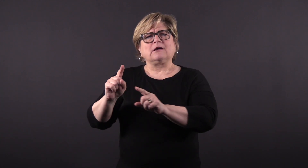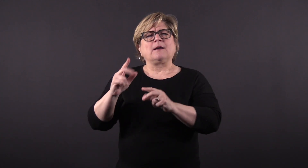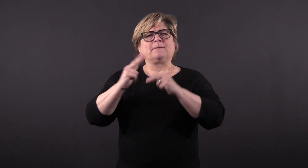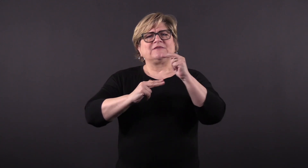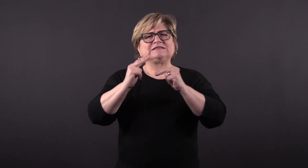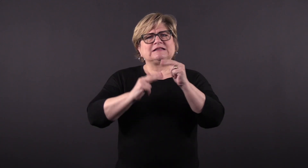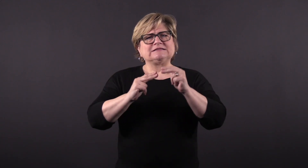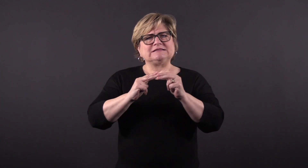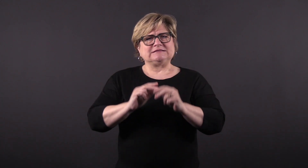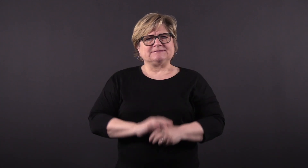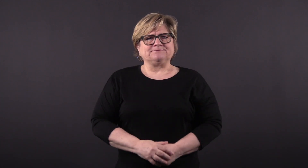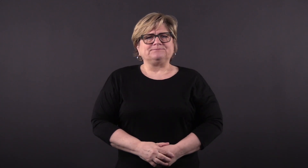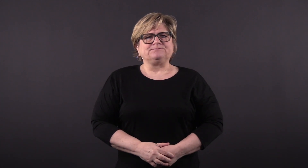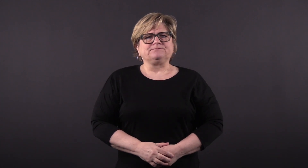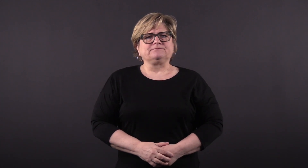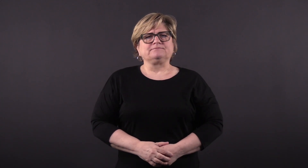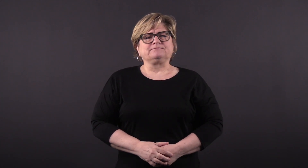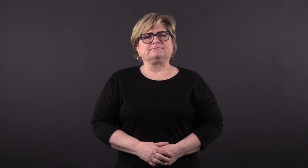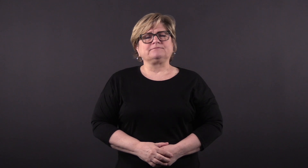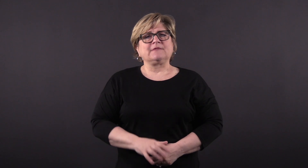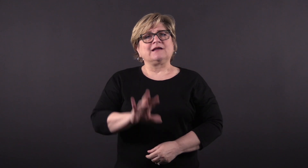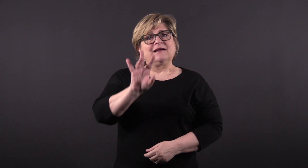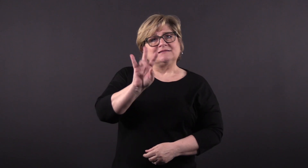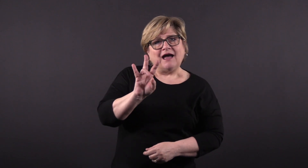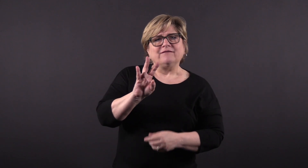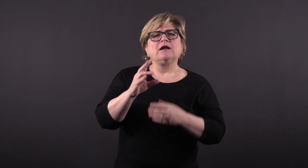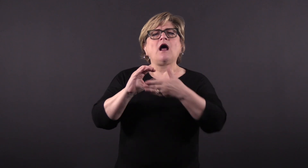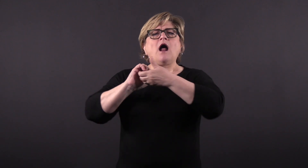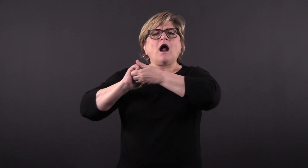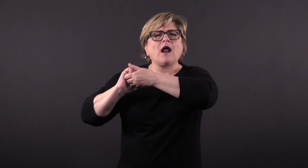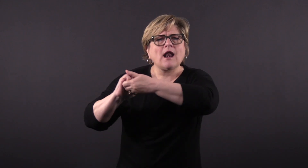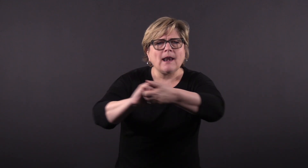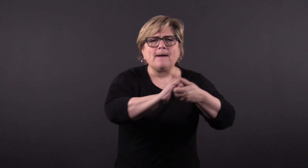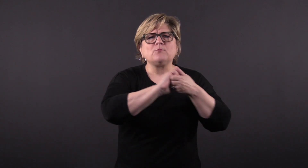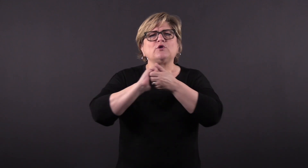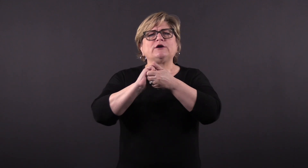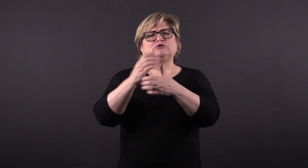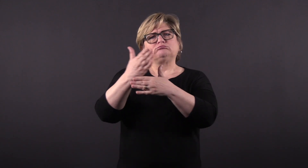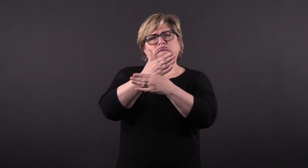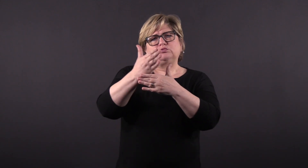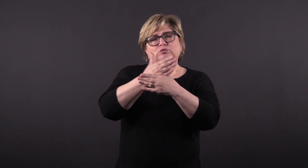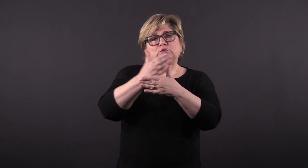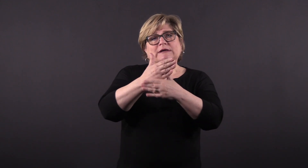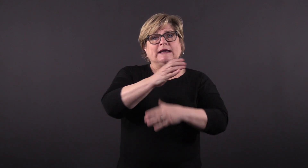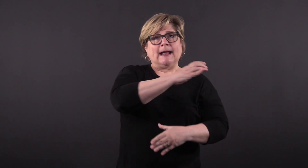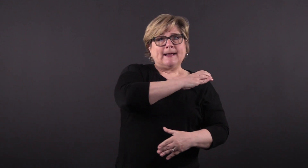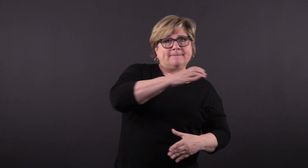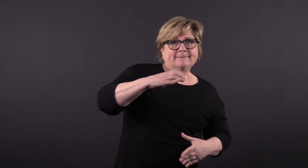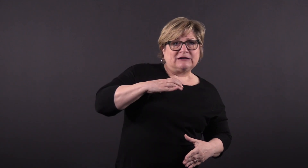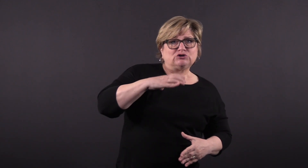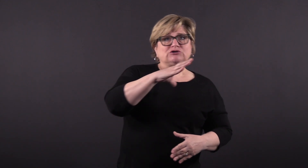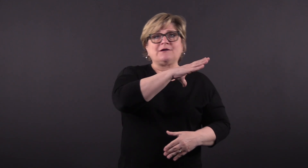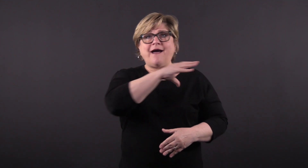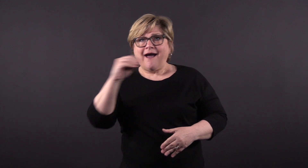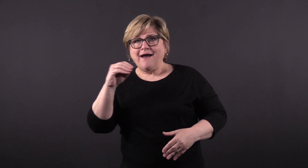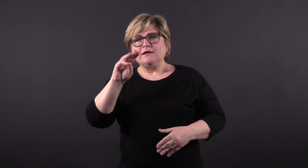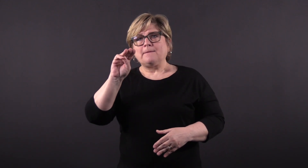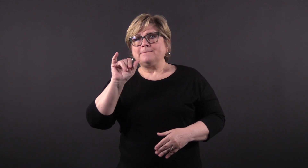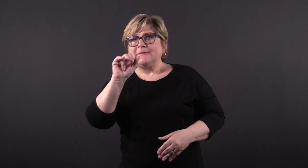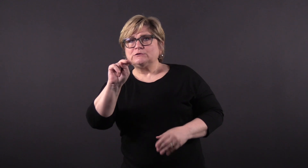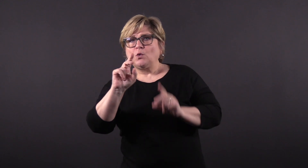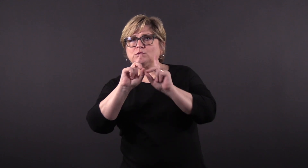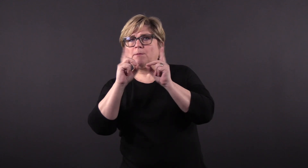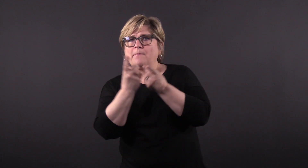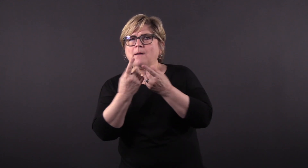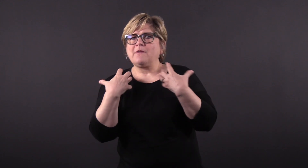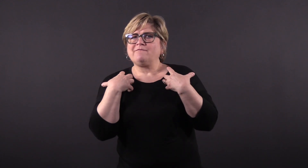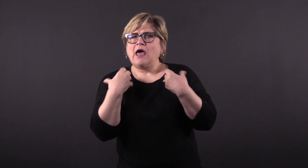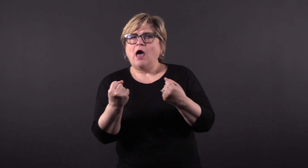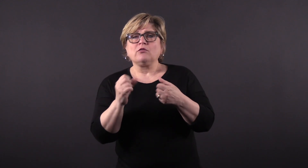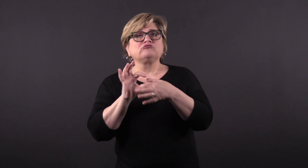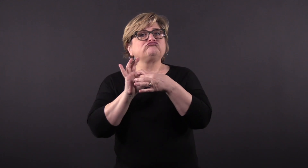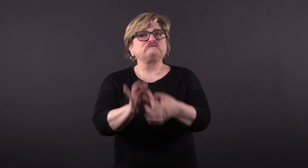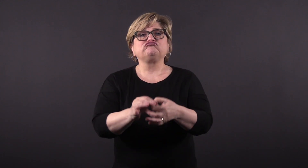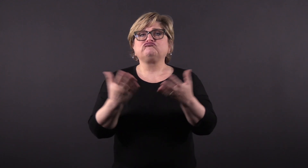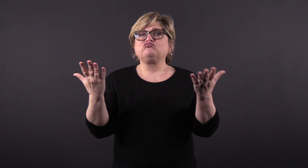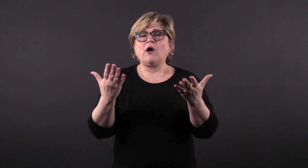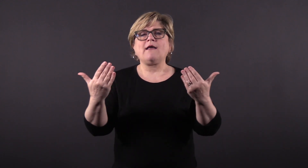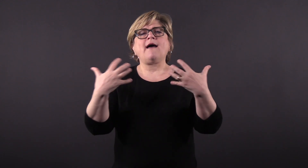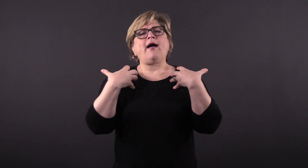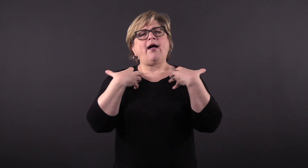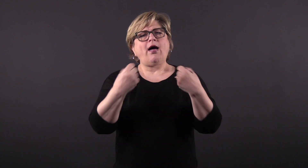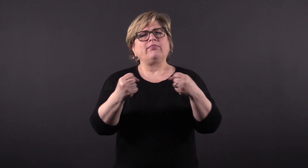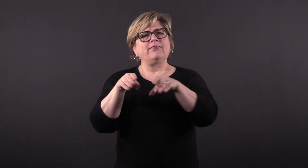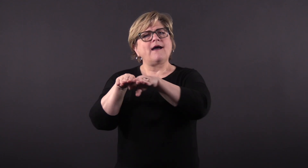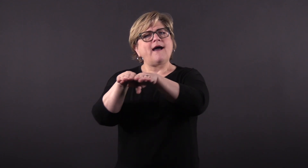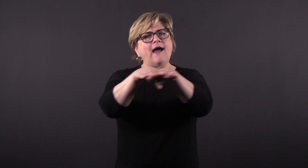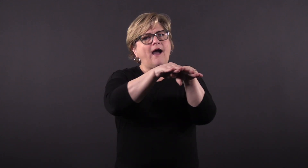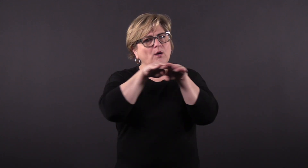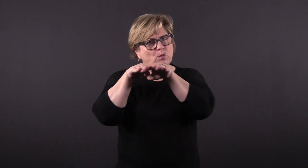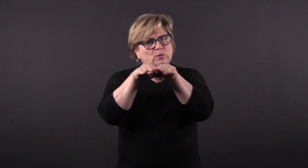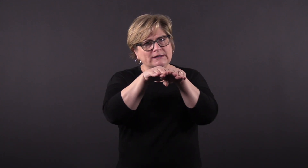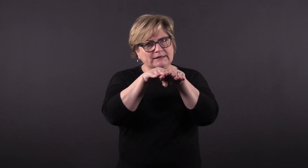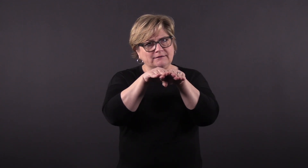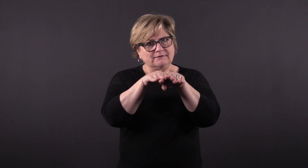Collaboration between the Commission and MDH about health equity.